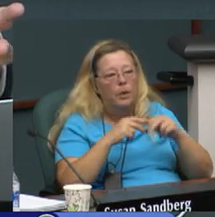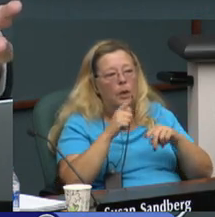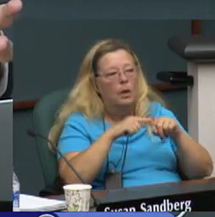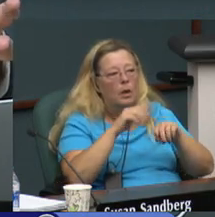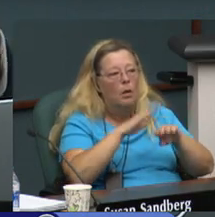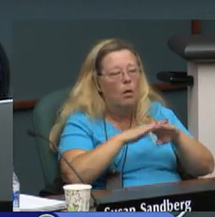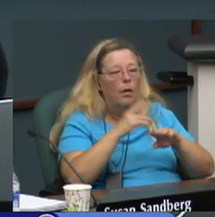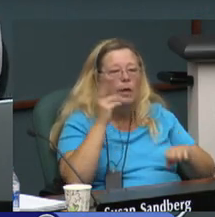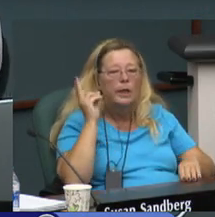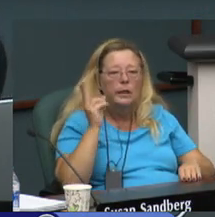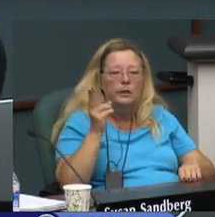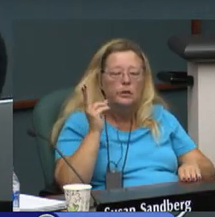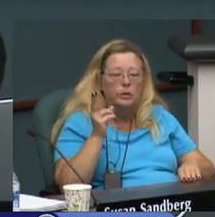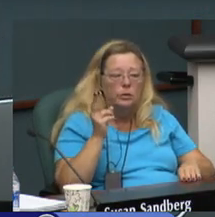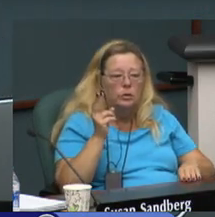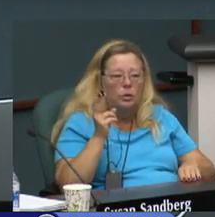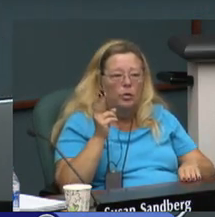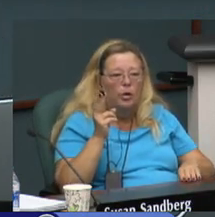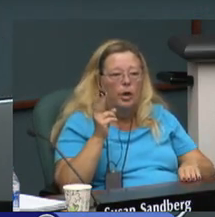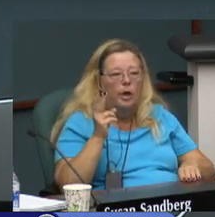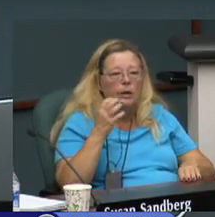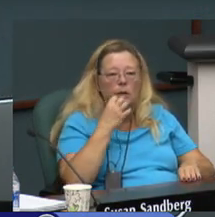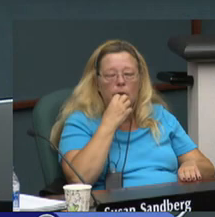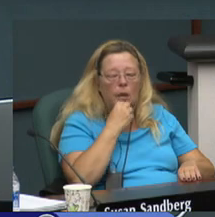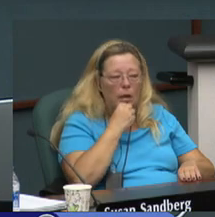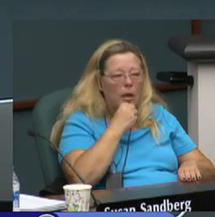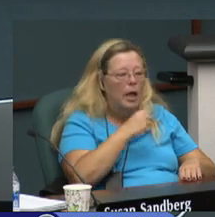preservation wouldn't it wouldn't a building have to be to go through the